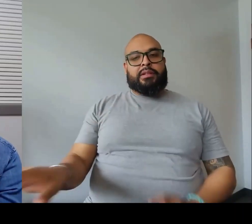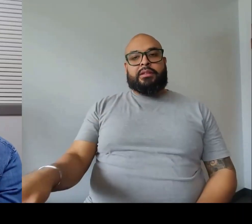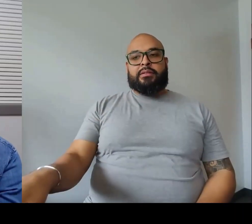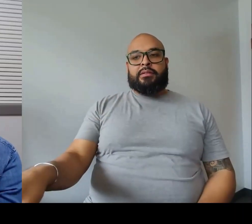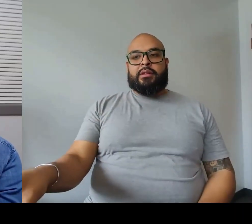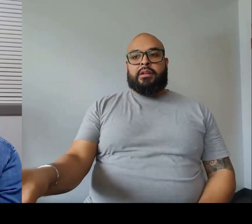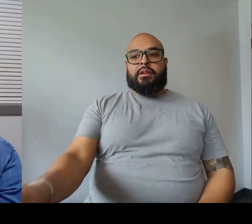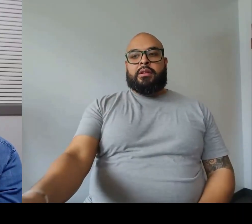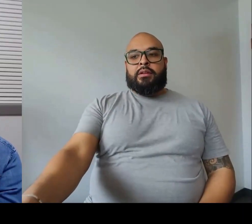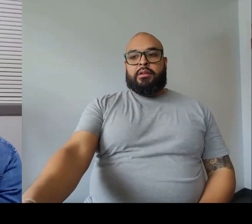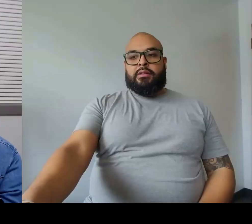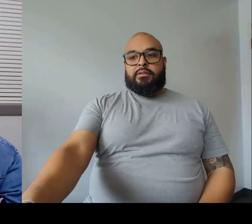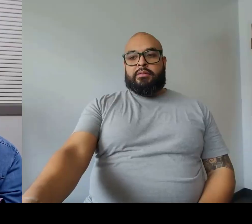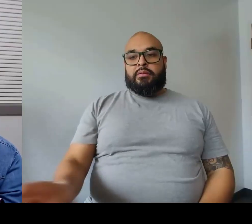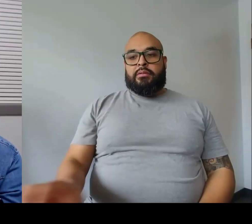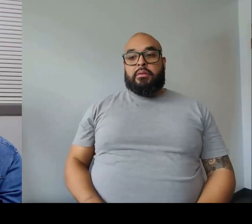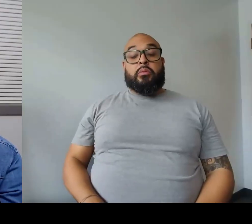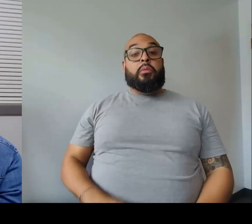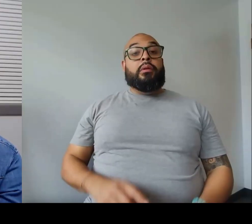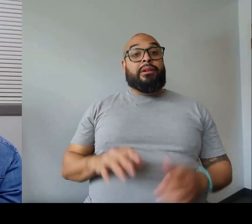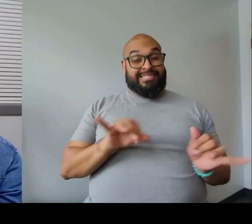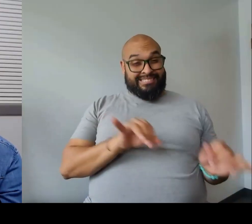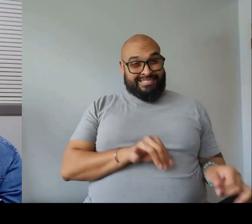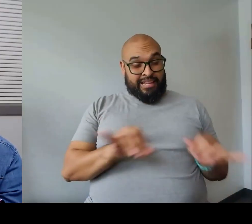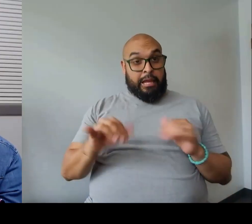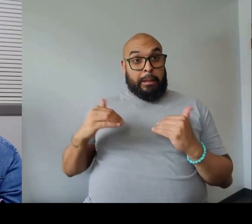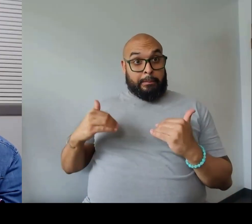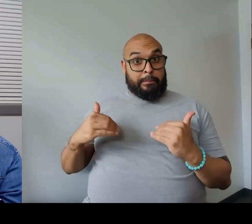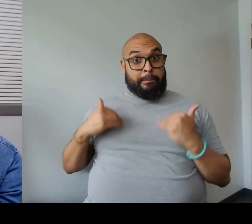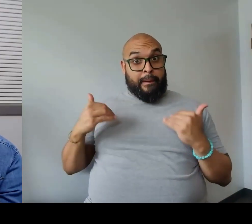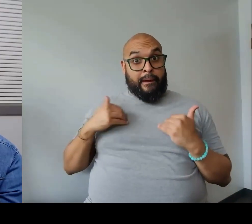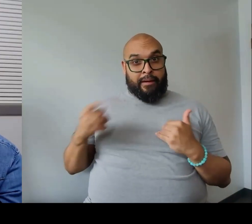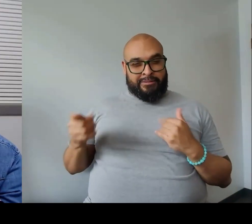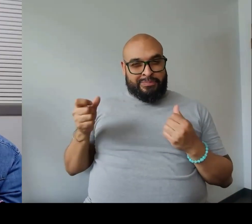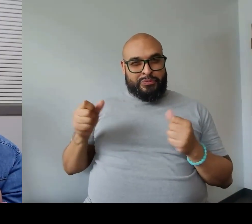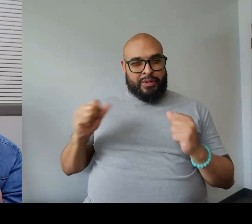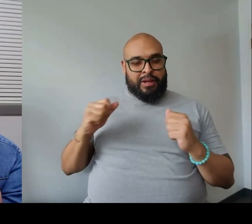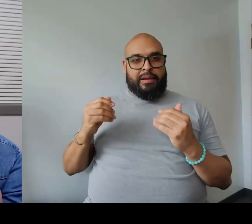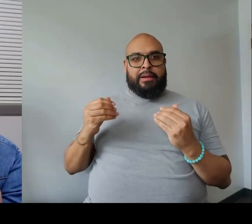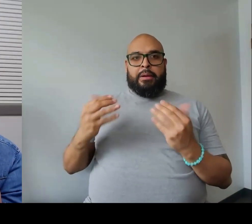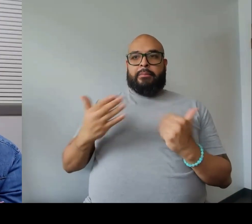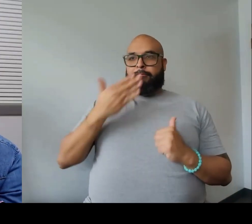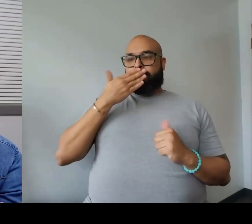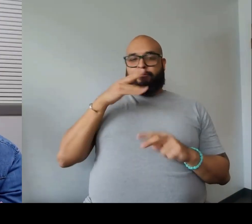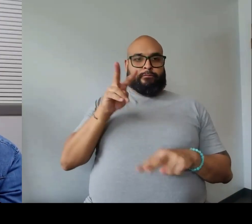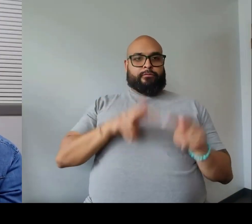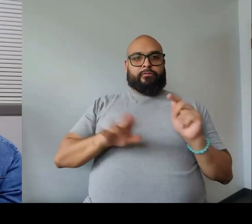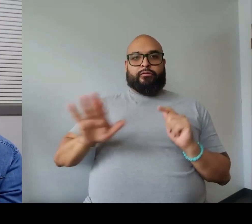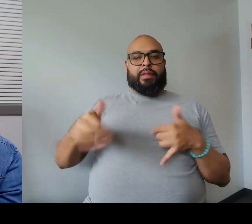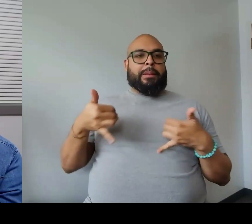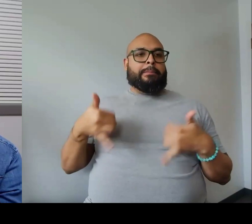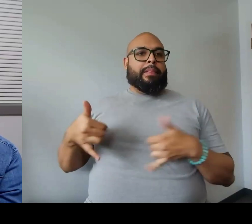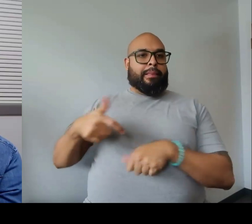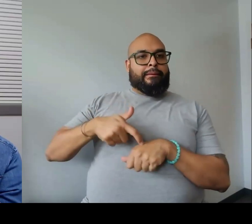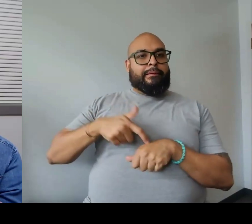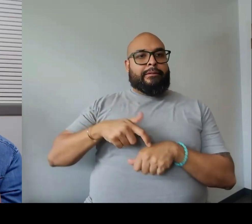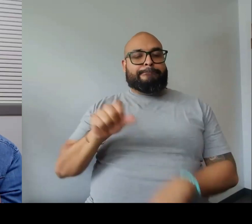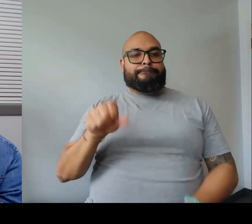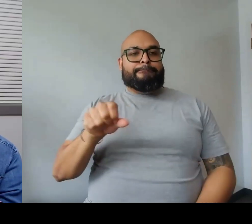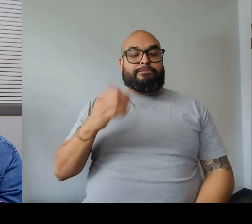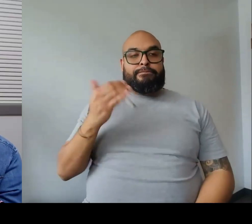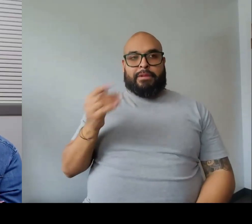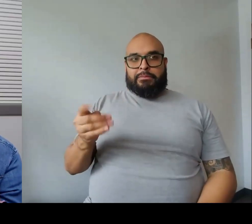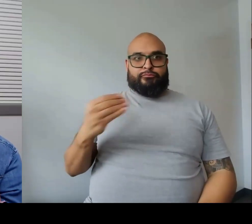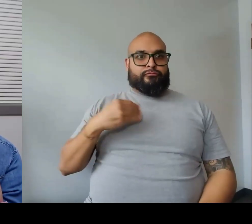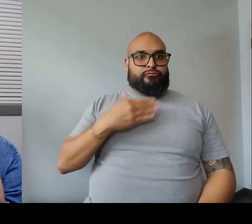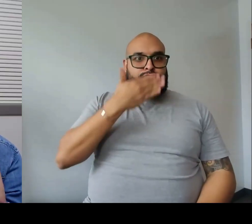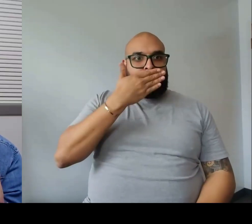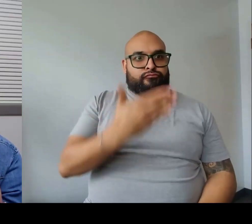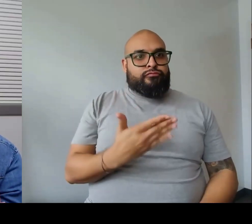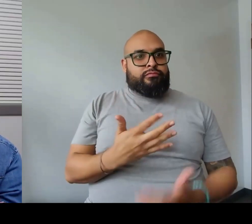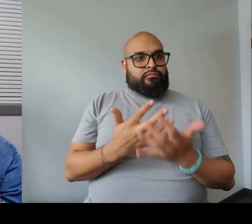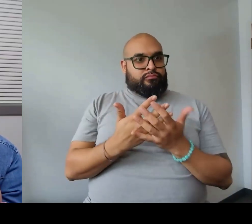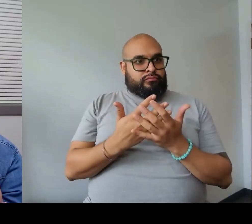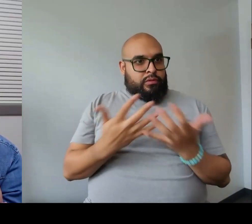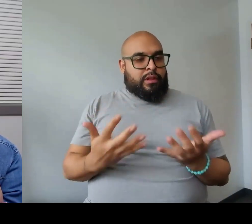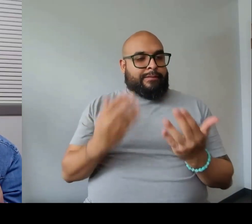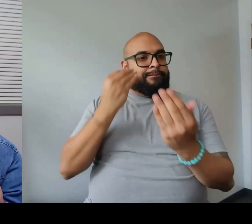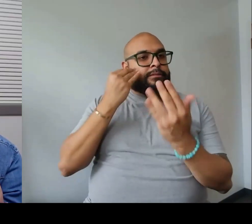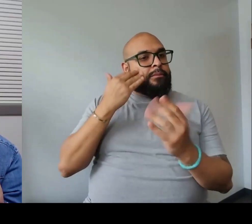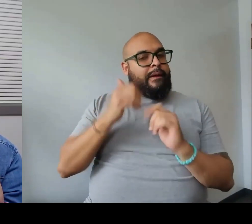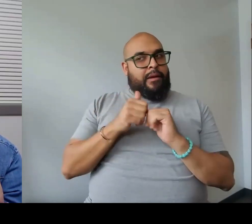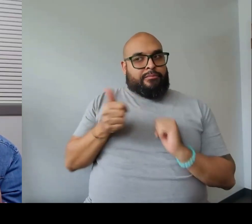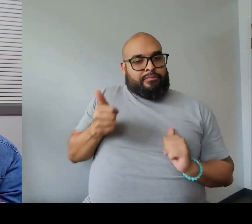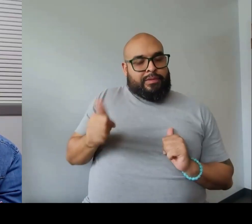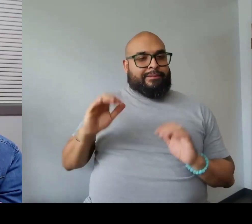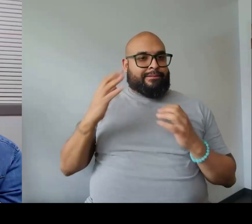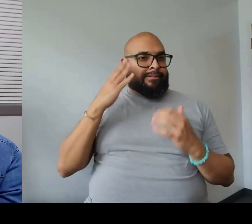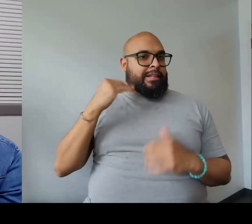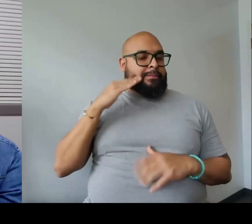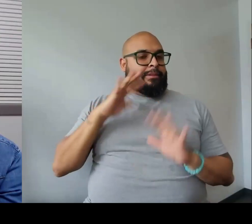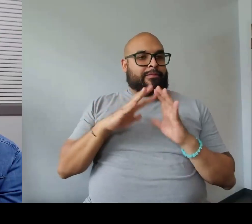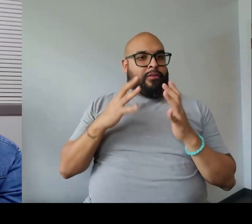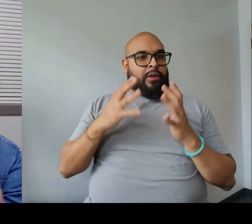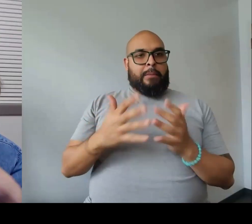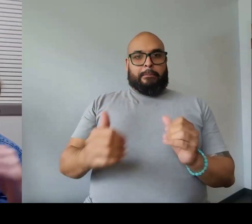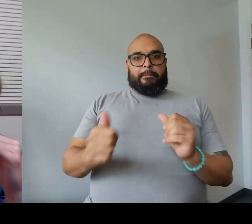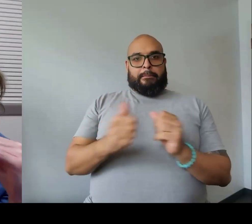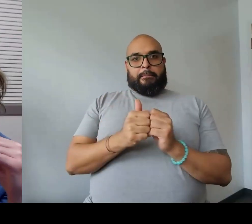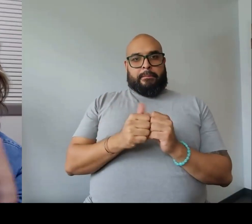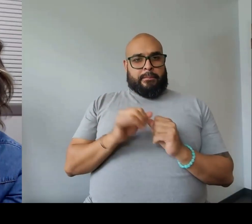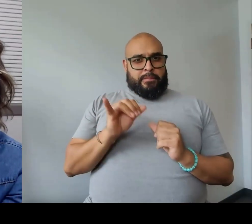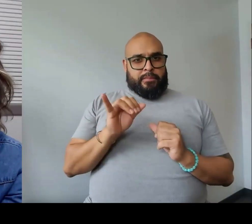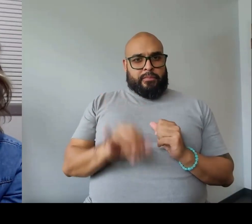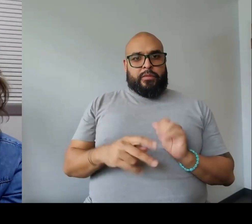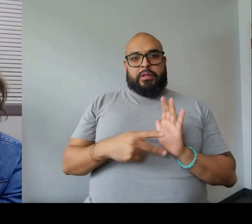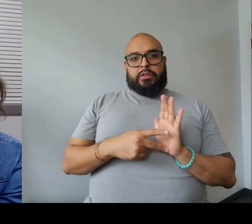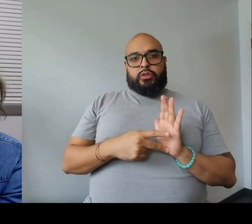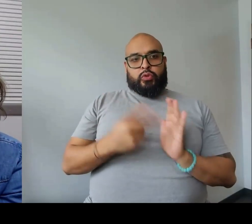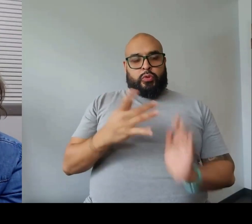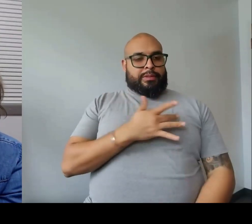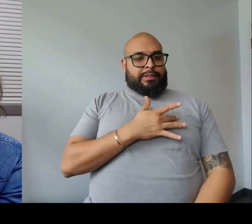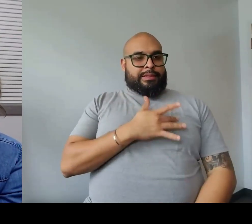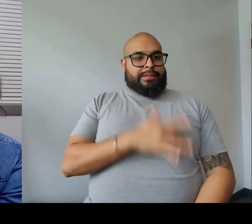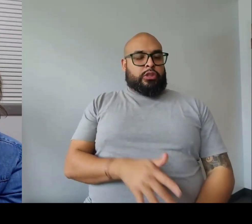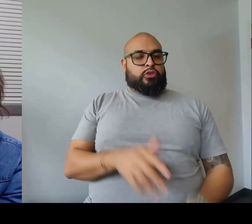Same thing when they're younger, I try and get a really good observation of their play because that also gives me a lot of information about how they experience the world with that dual sensory loss, with hearing and vision loss.